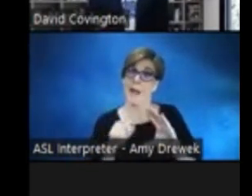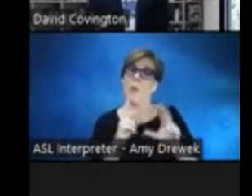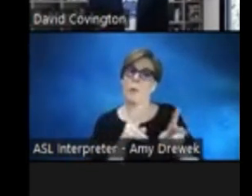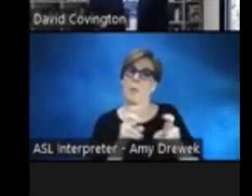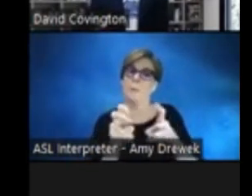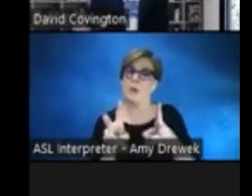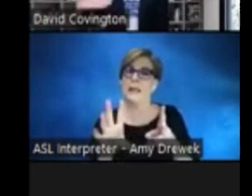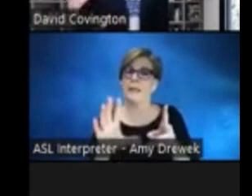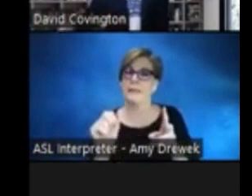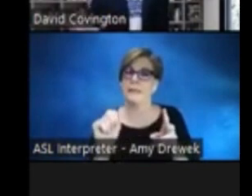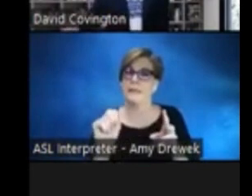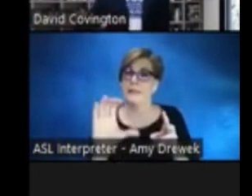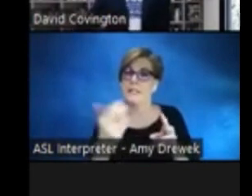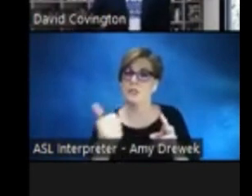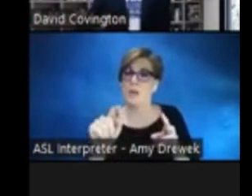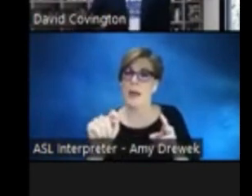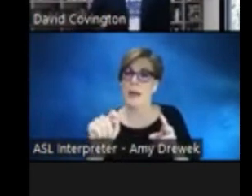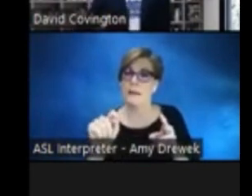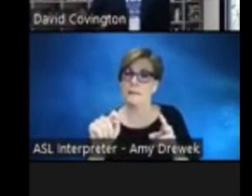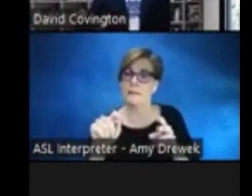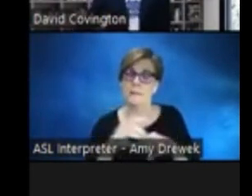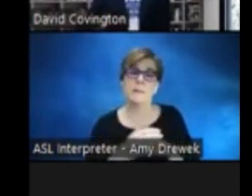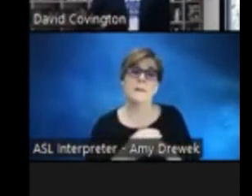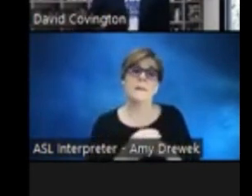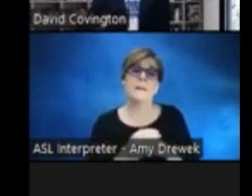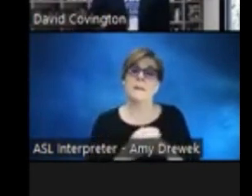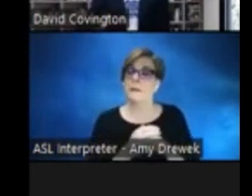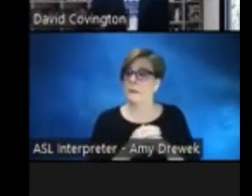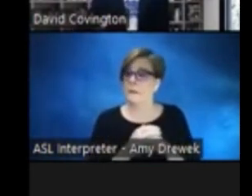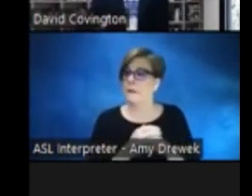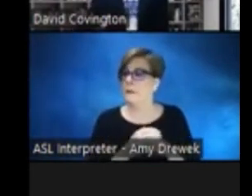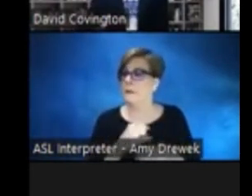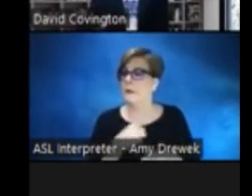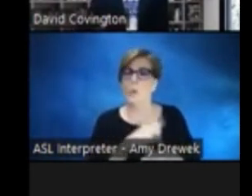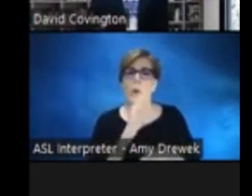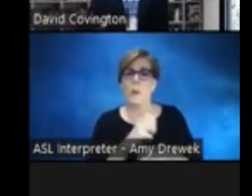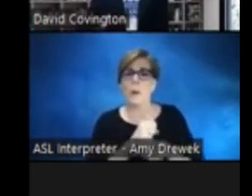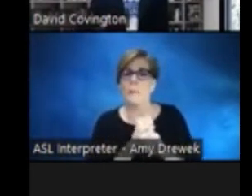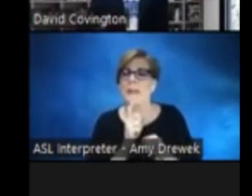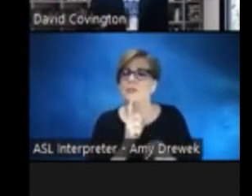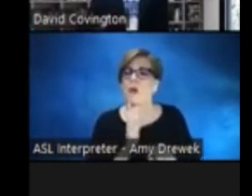MAKE SURE OUR TEAM FOLLOWING UP AND WORKING THROUGH.